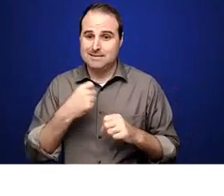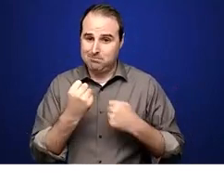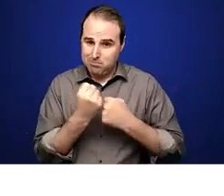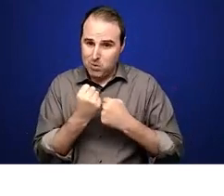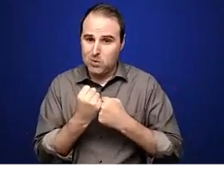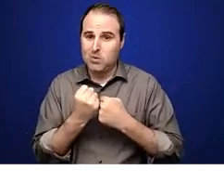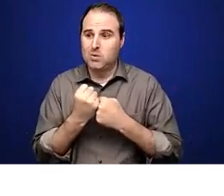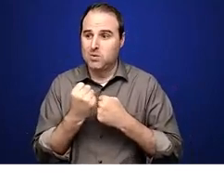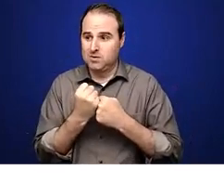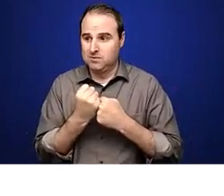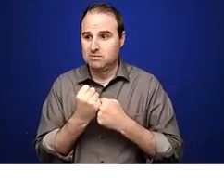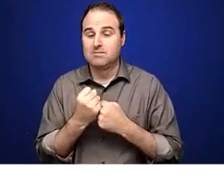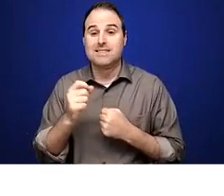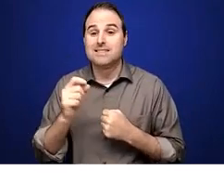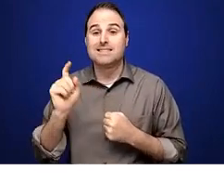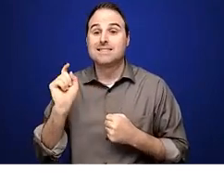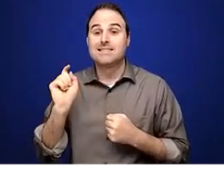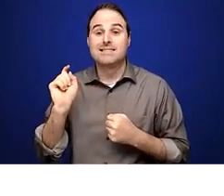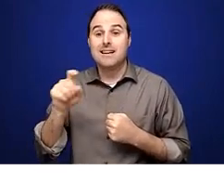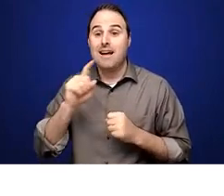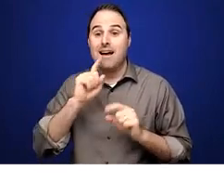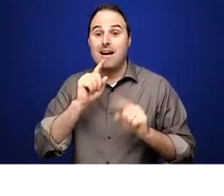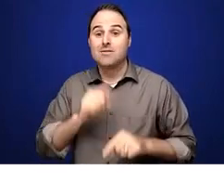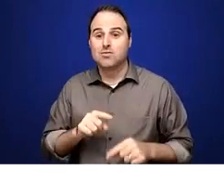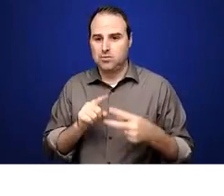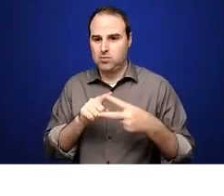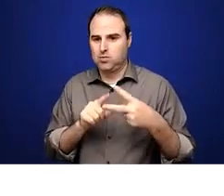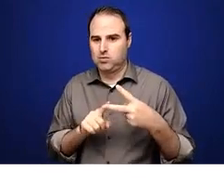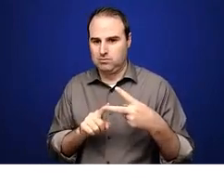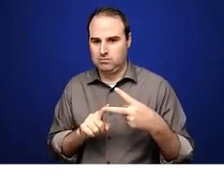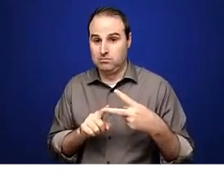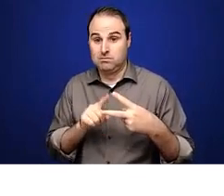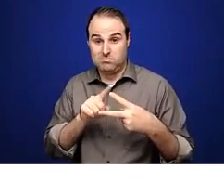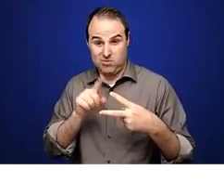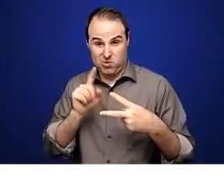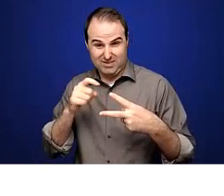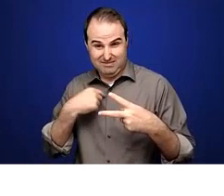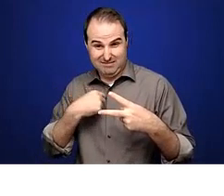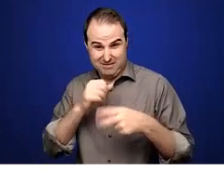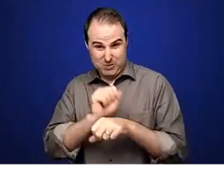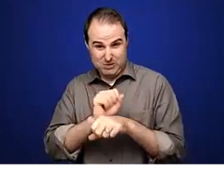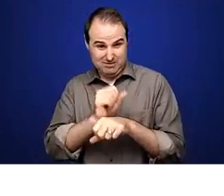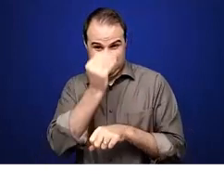answer two questions. Should I say something at work? And what can I do at work?